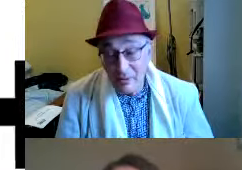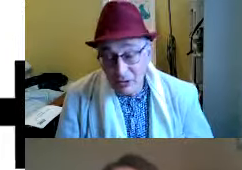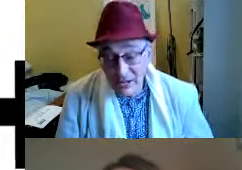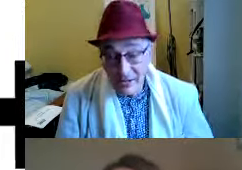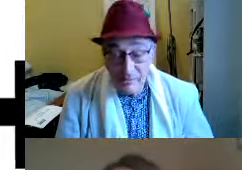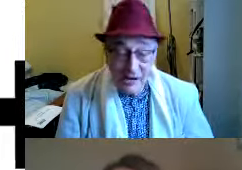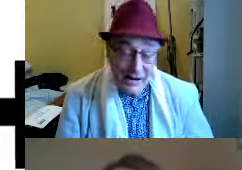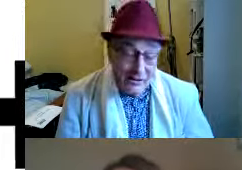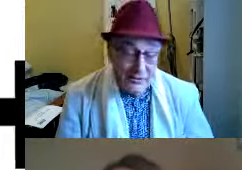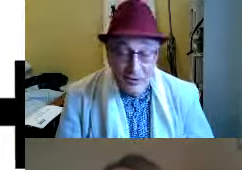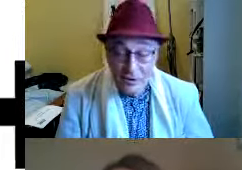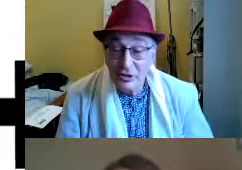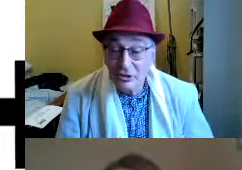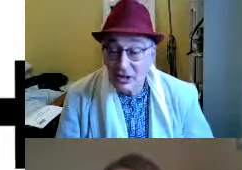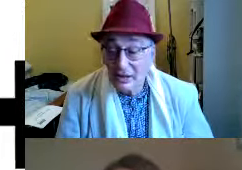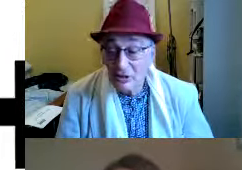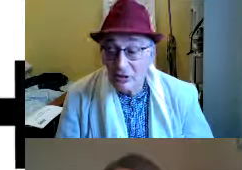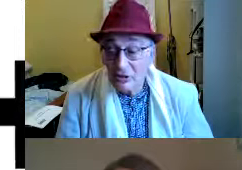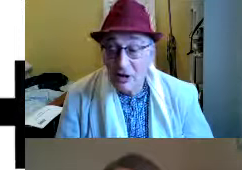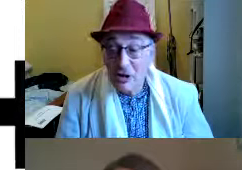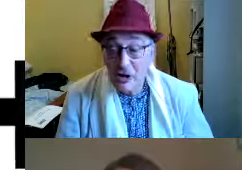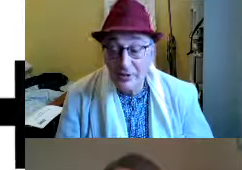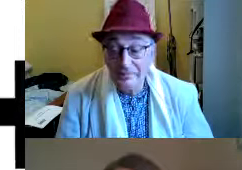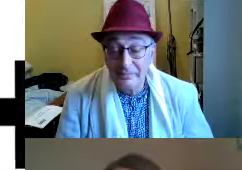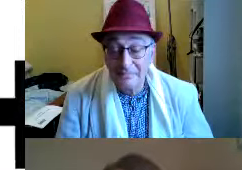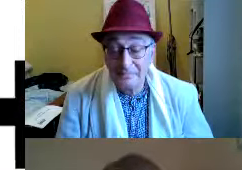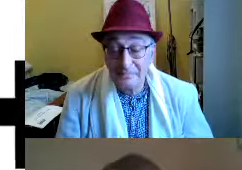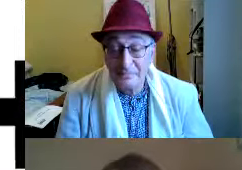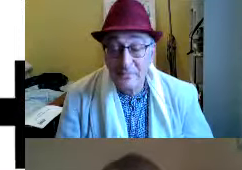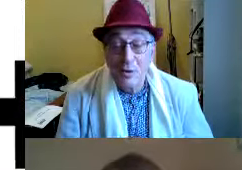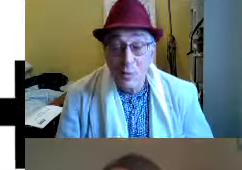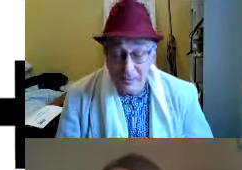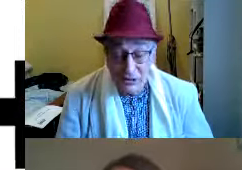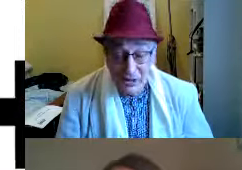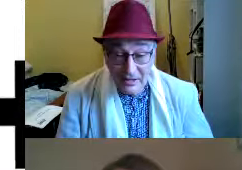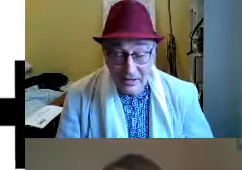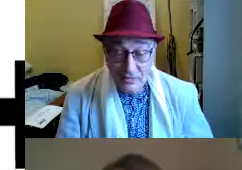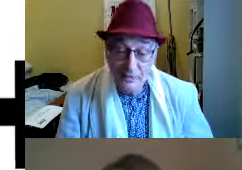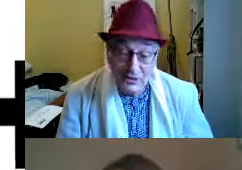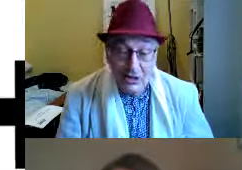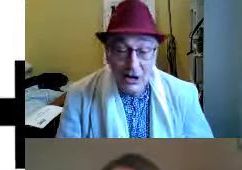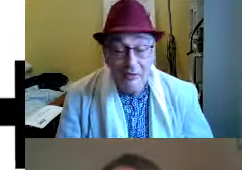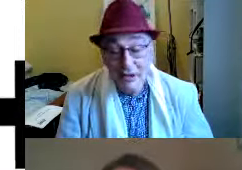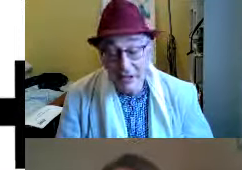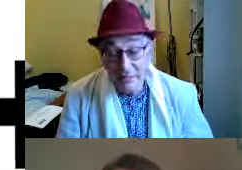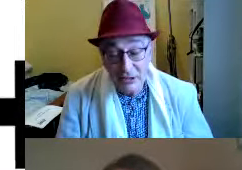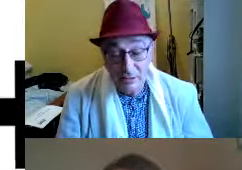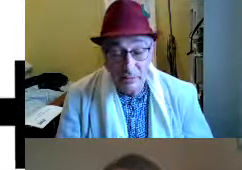was saying about how if you look on the tapes um website disability art really comes up about